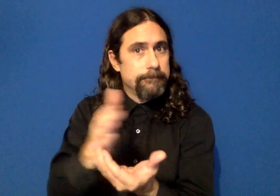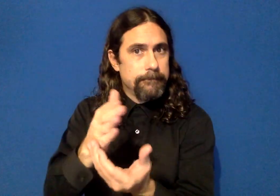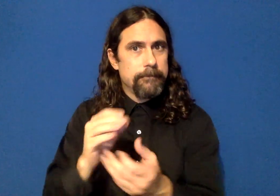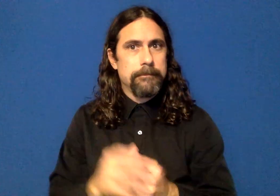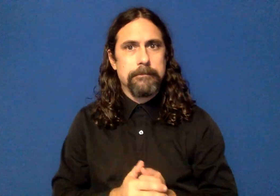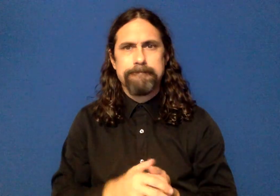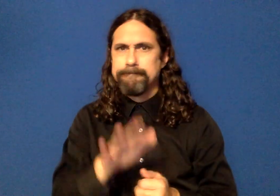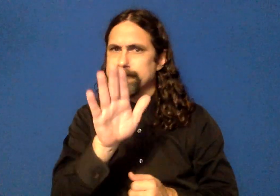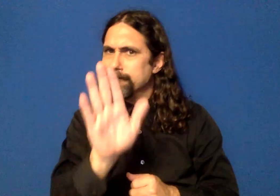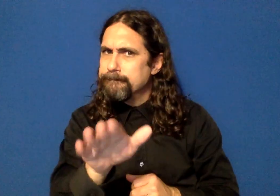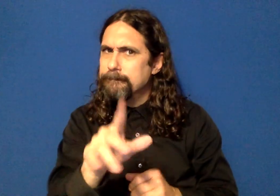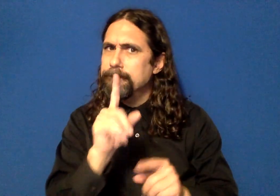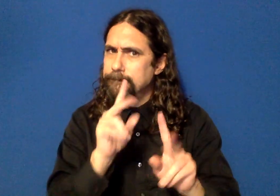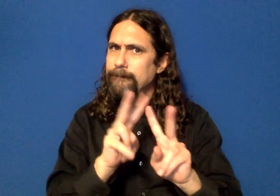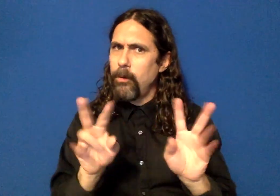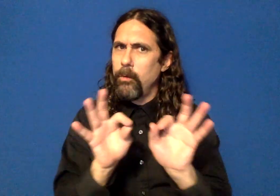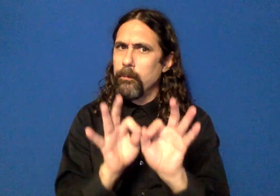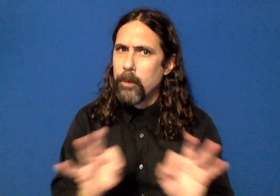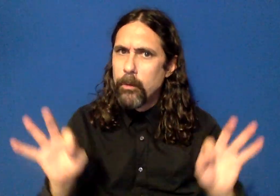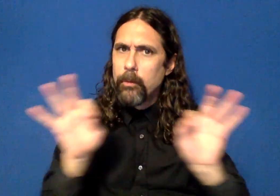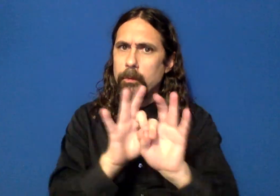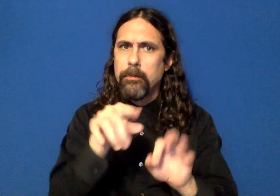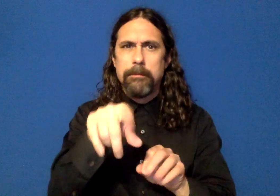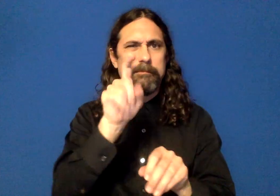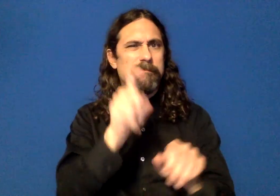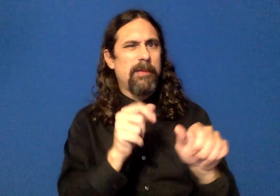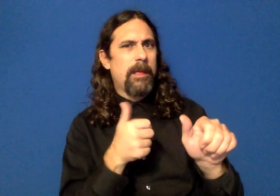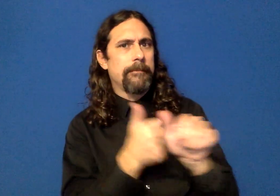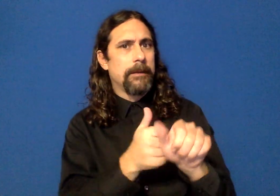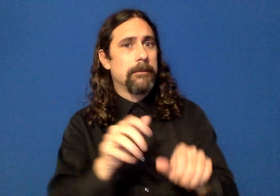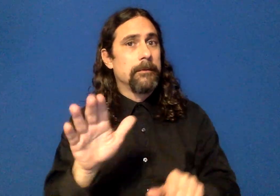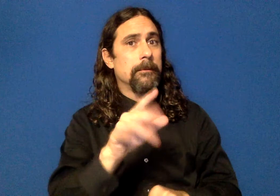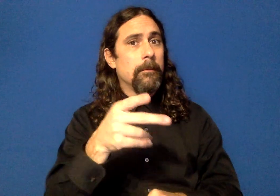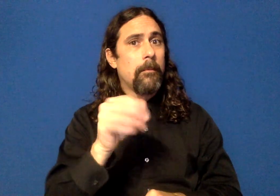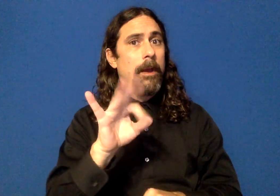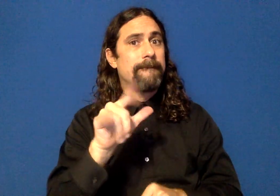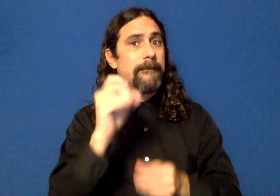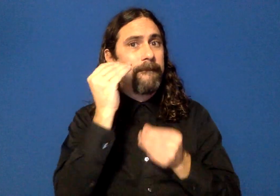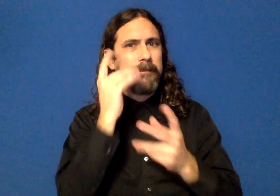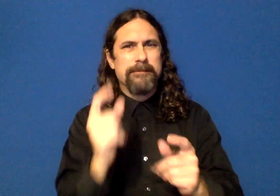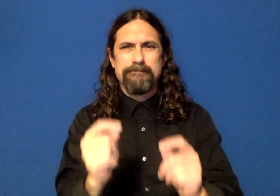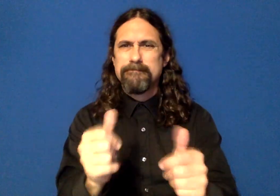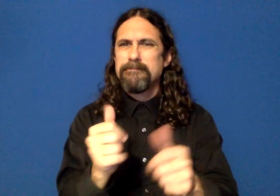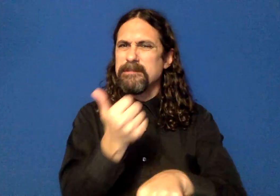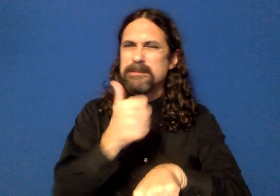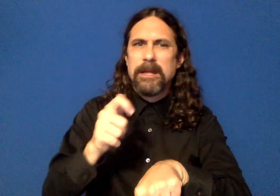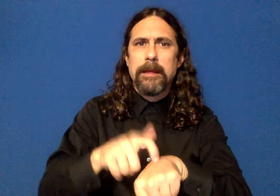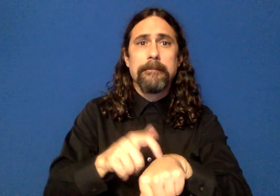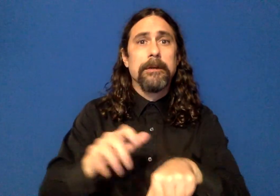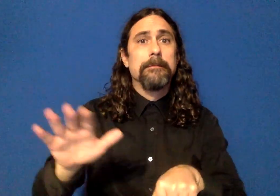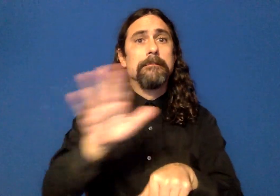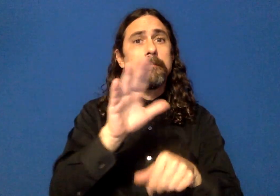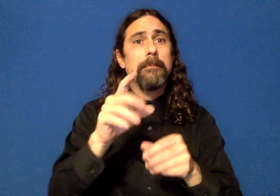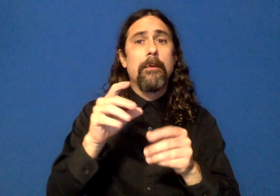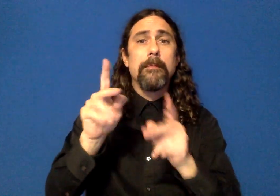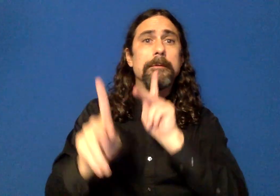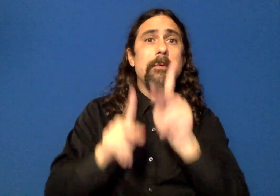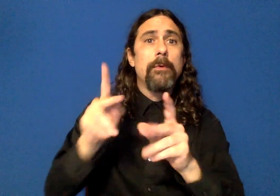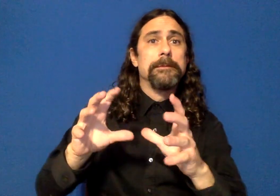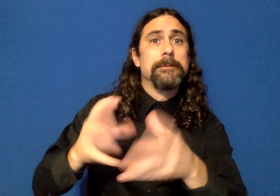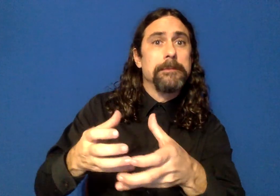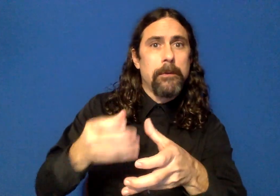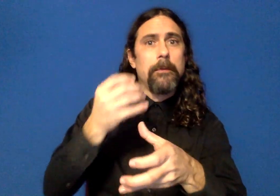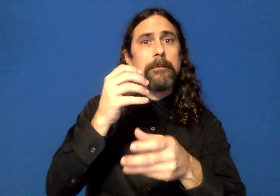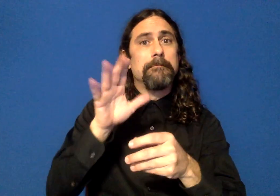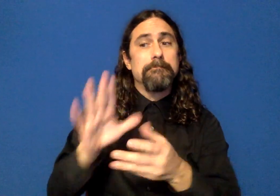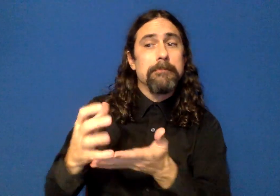range. It is very important to update your profile information immediately any time your household